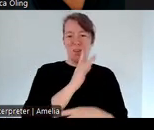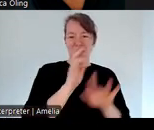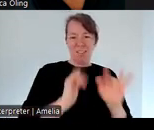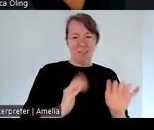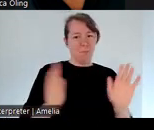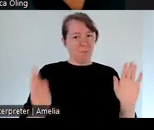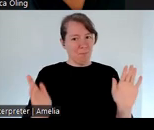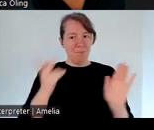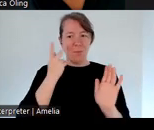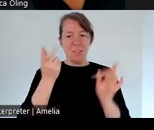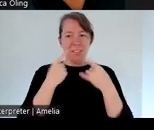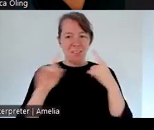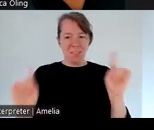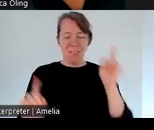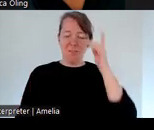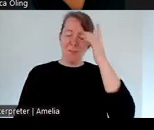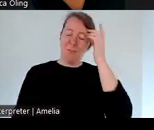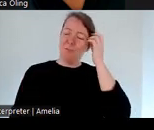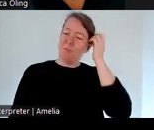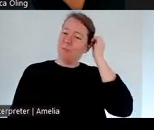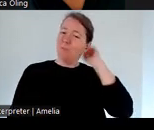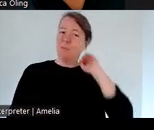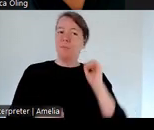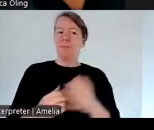Um, but we looked to a few different organizations as we were doing this.